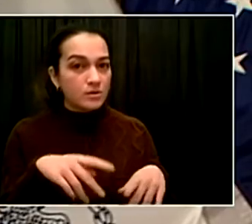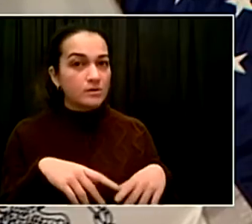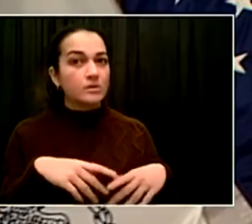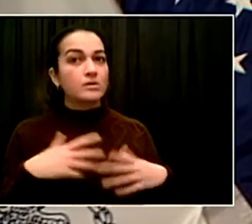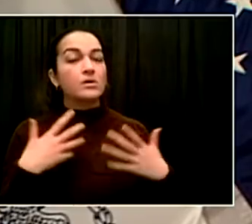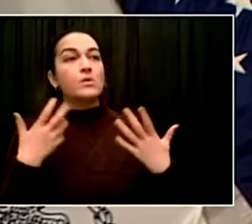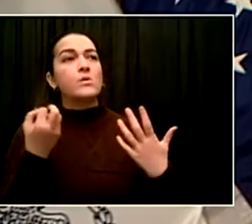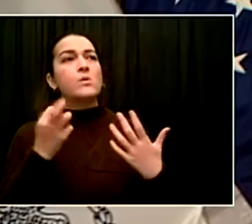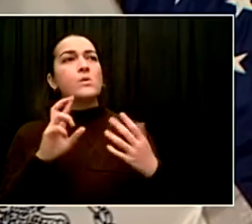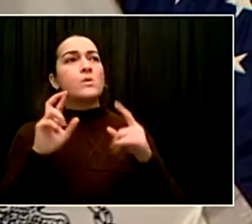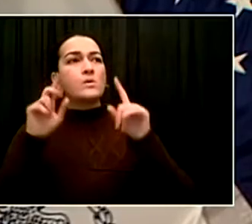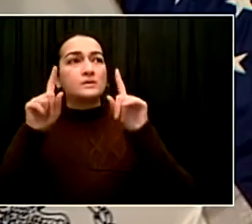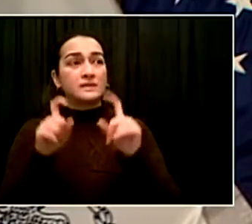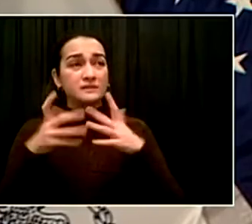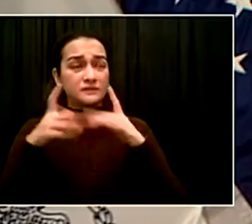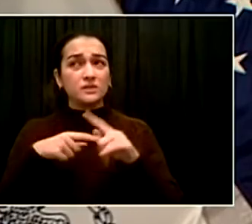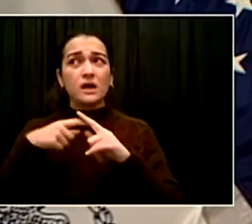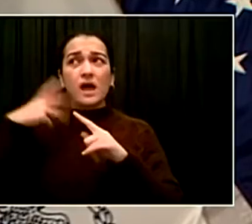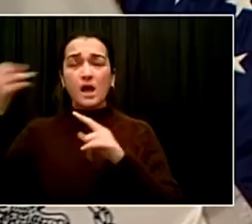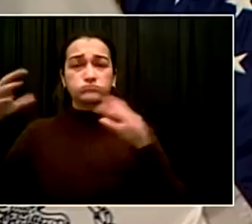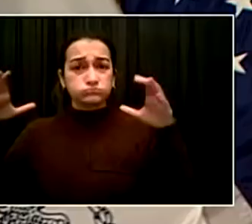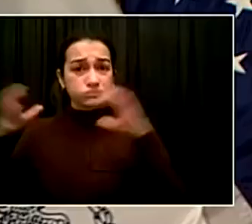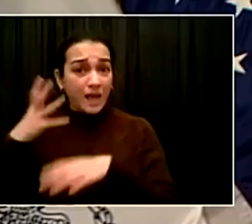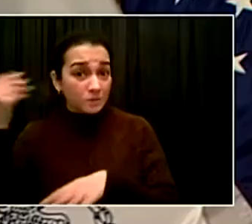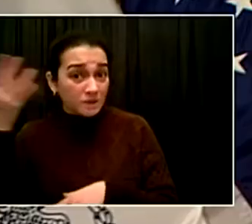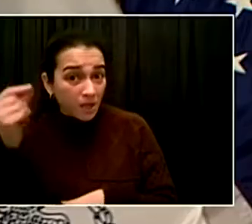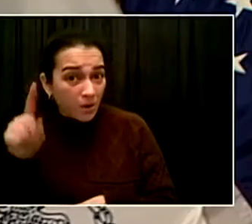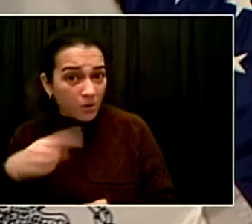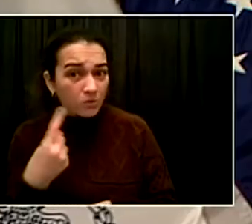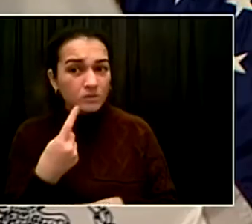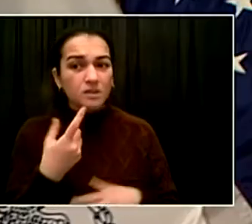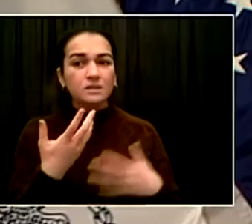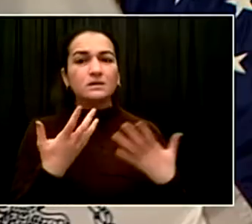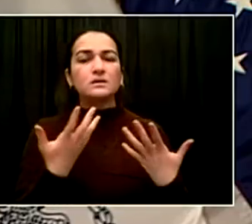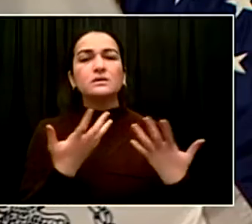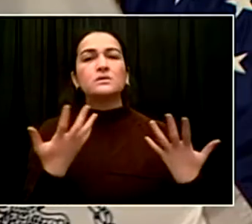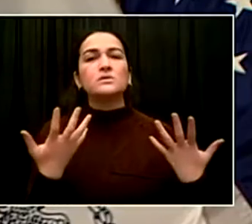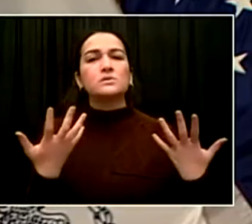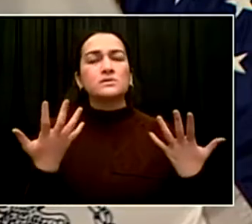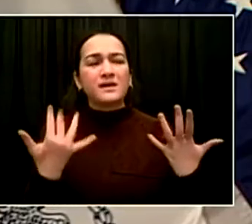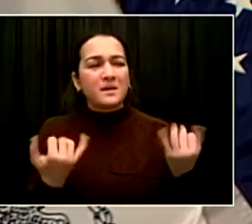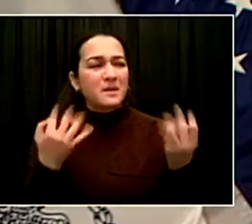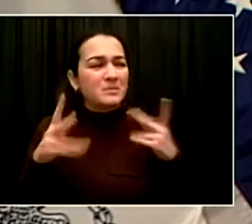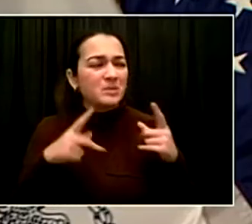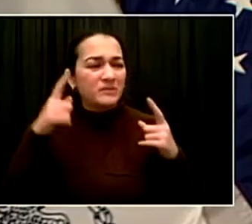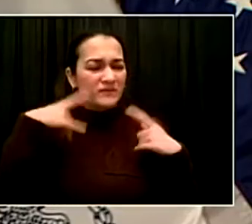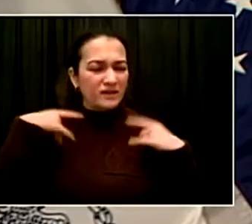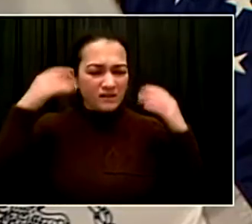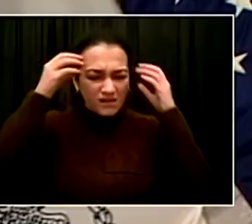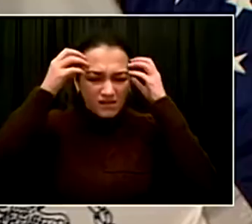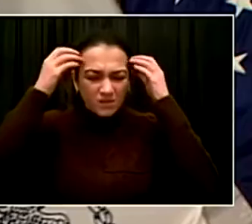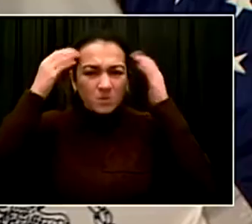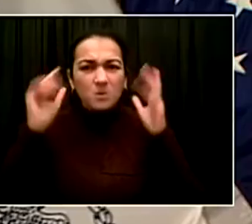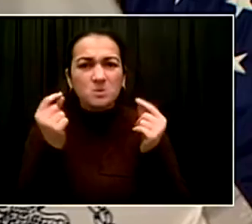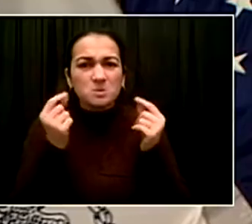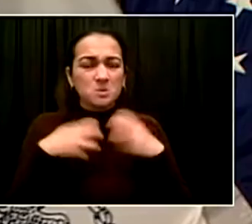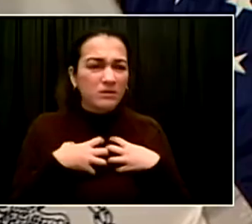VACCINATED PEOPLE?